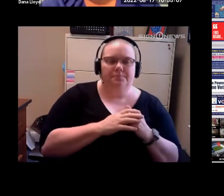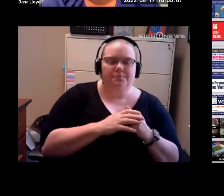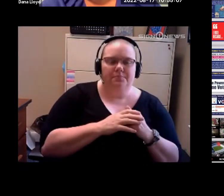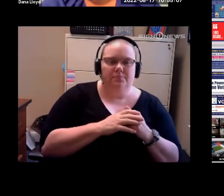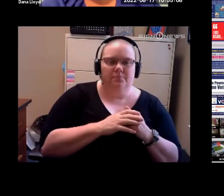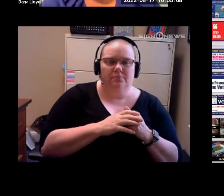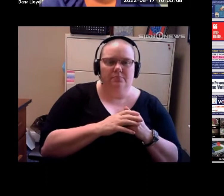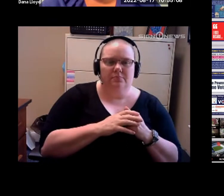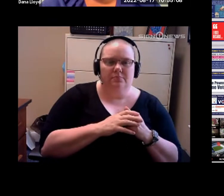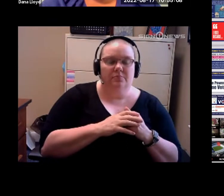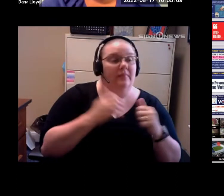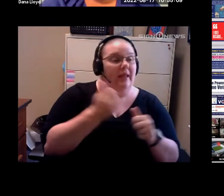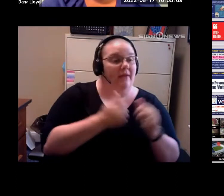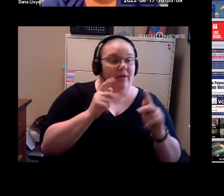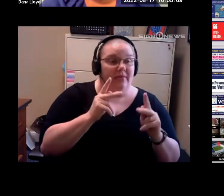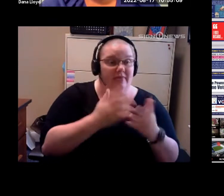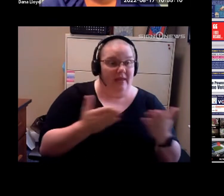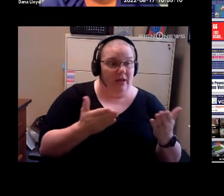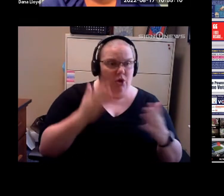was everything looking okay before um